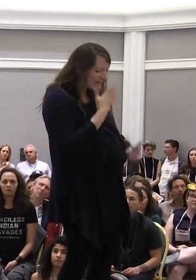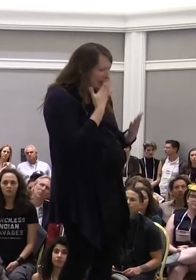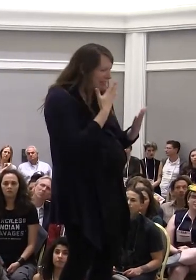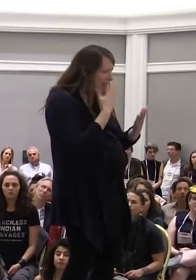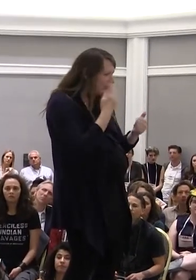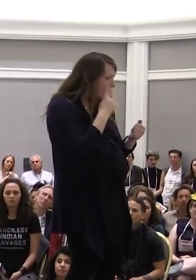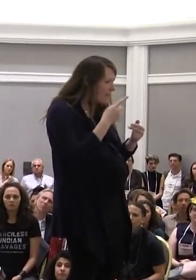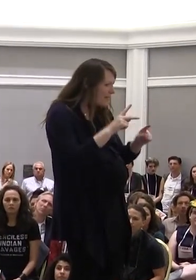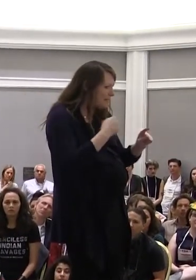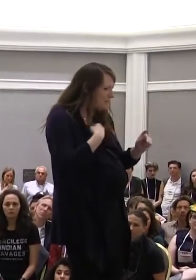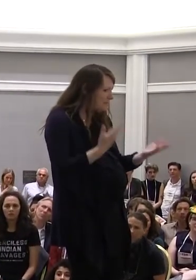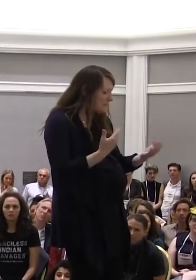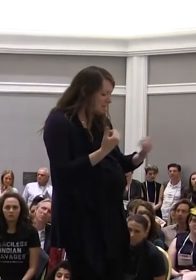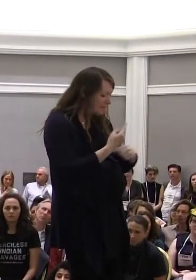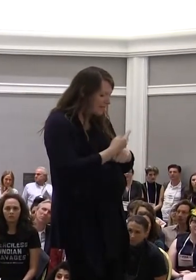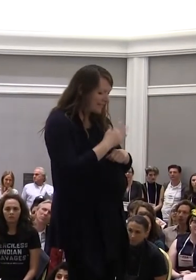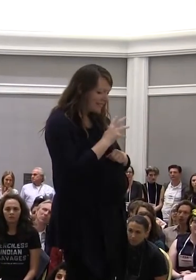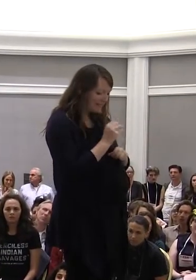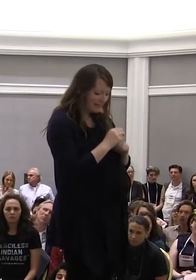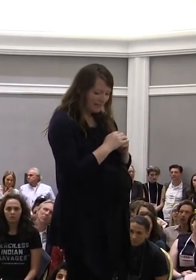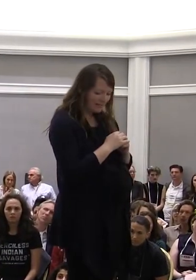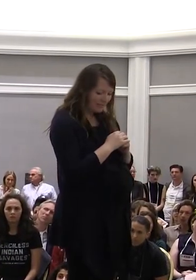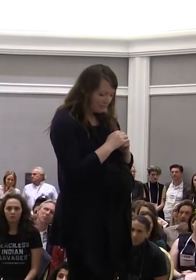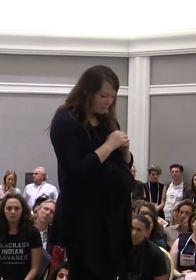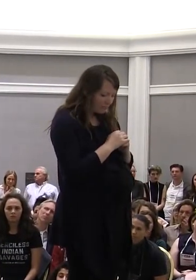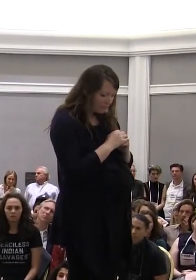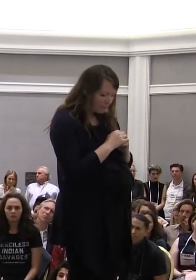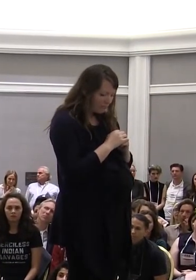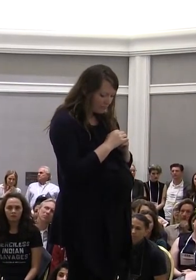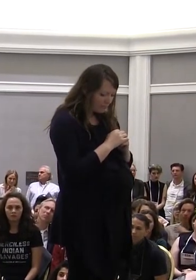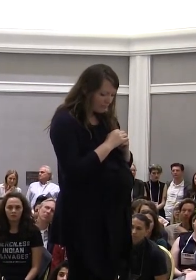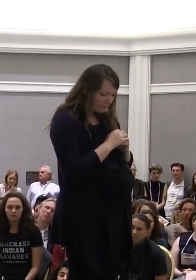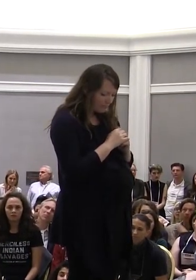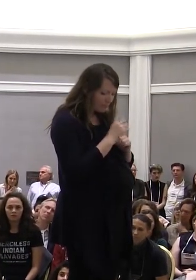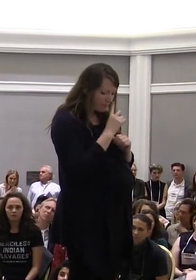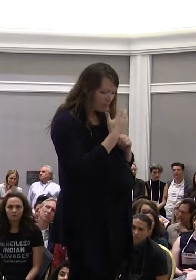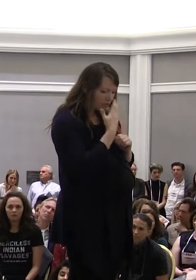And yeah, that is good to me,